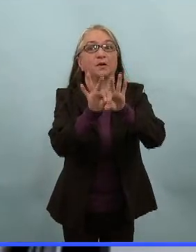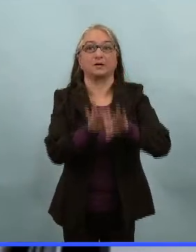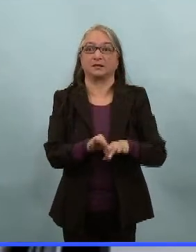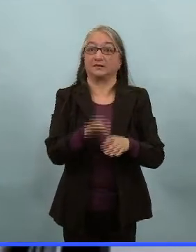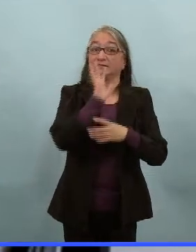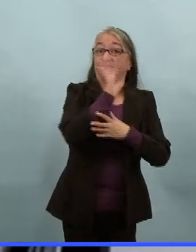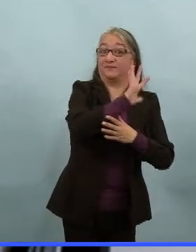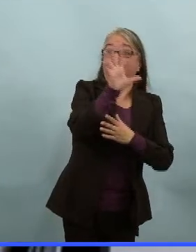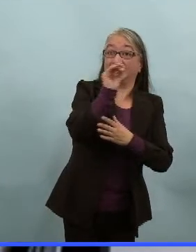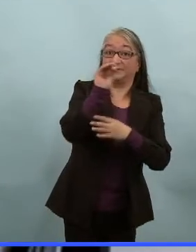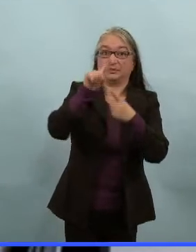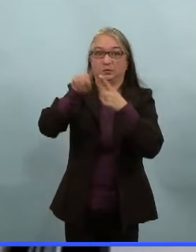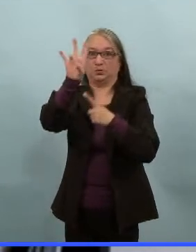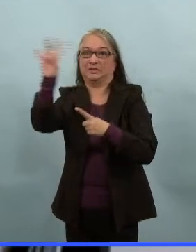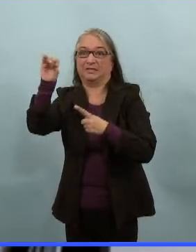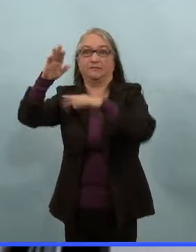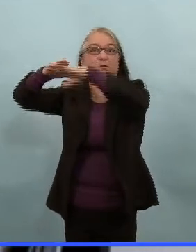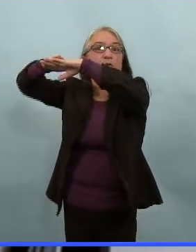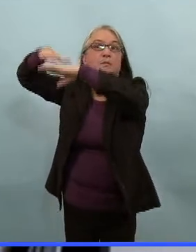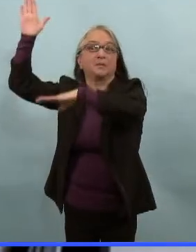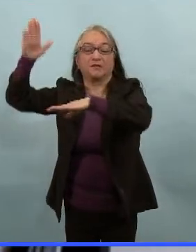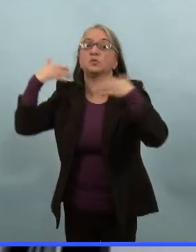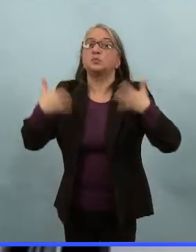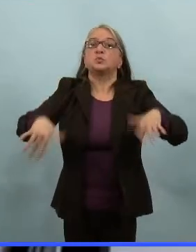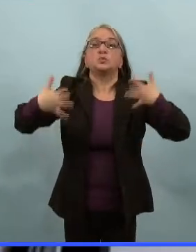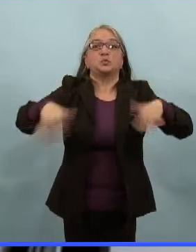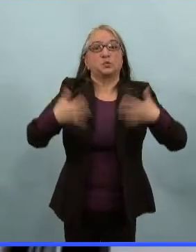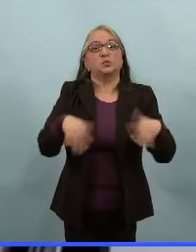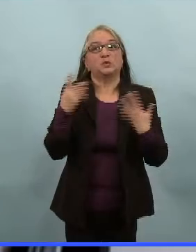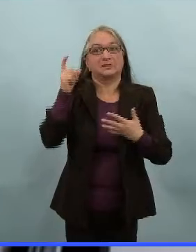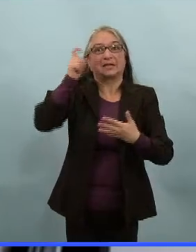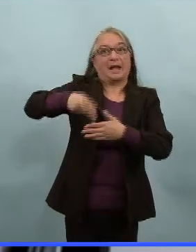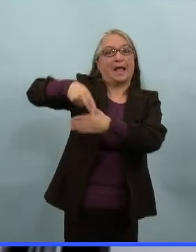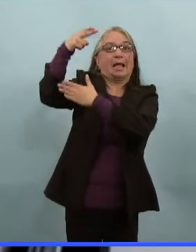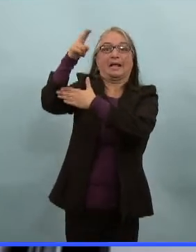if you have health conditions that put you at high risk where you talk a lot about protecting